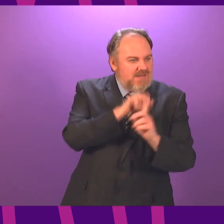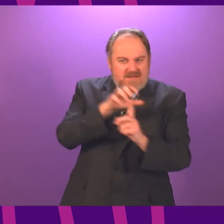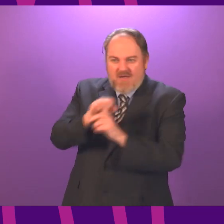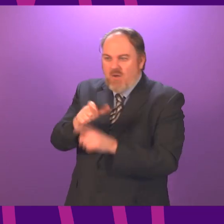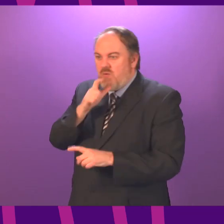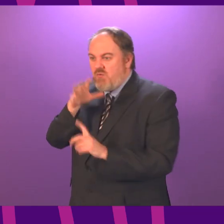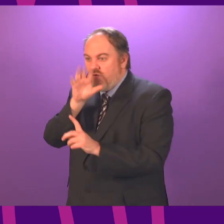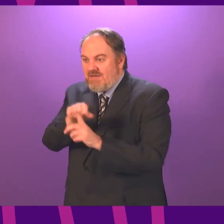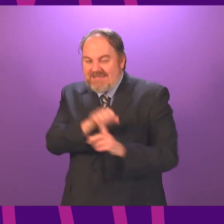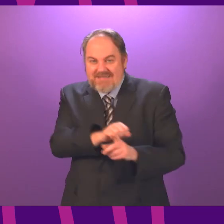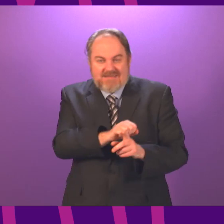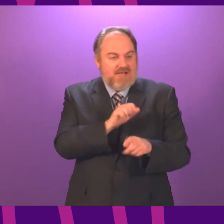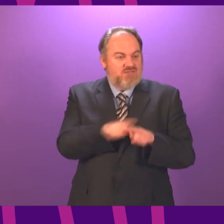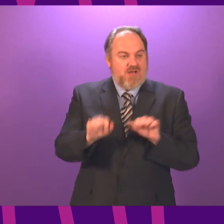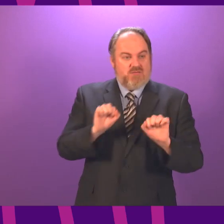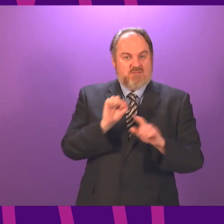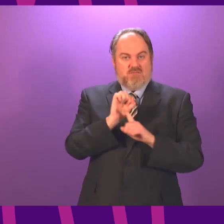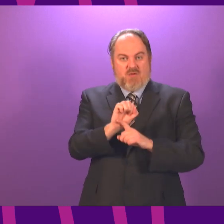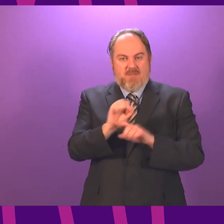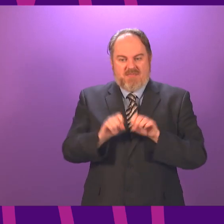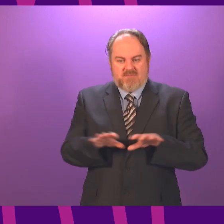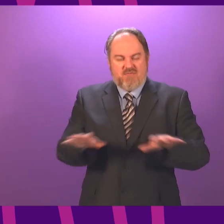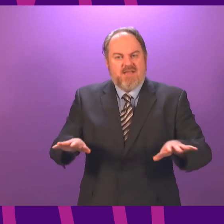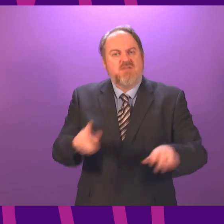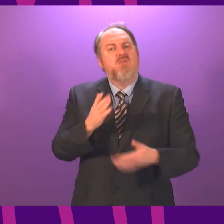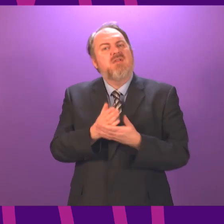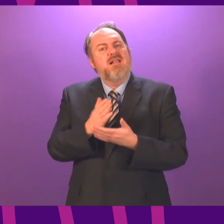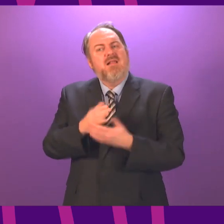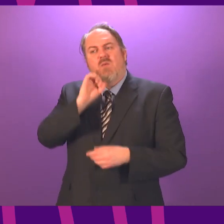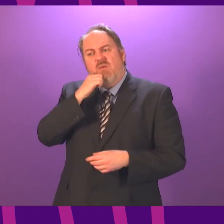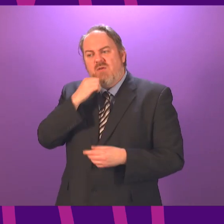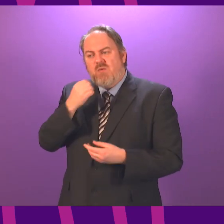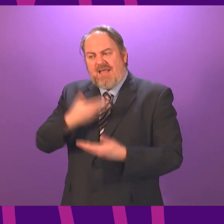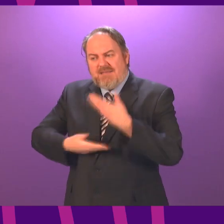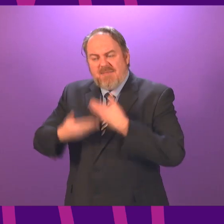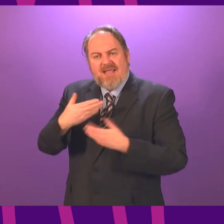any future outbreaks. Will the First Minister issue a revised testing strategy that includes